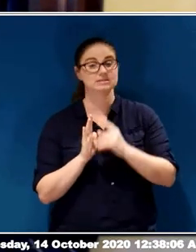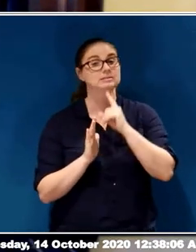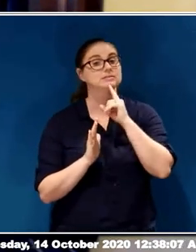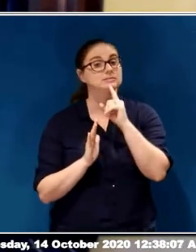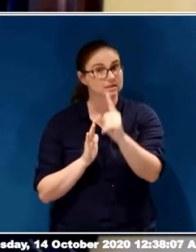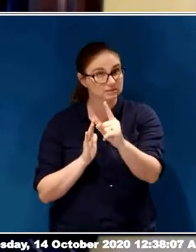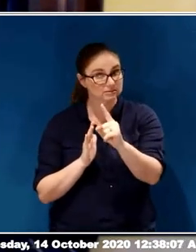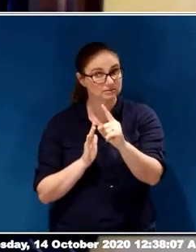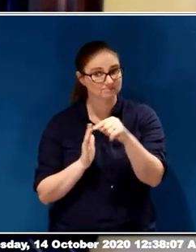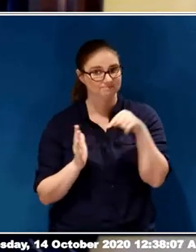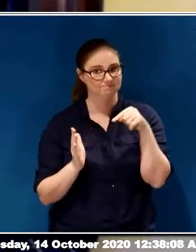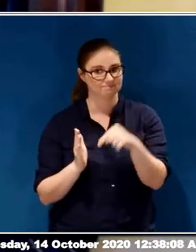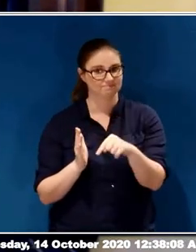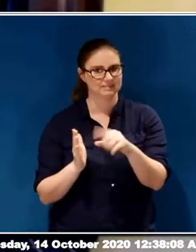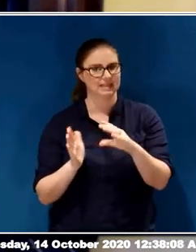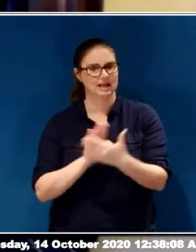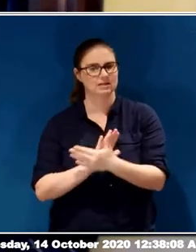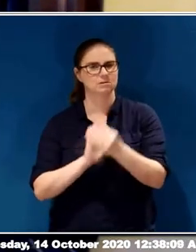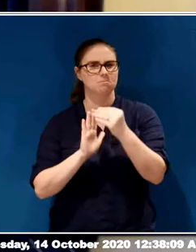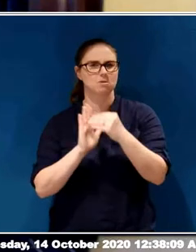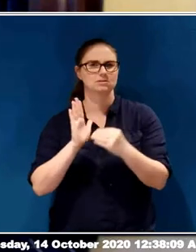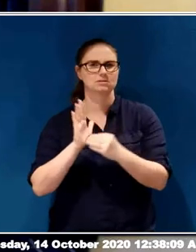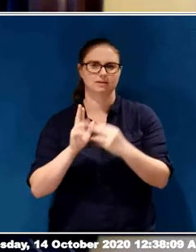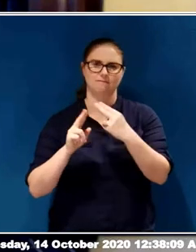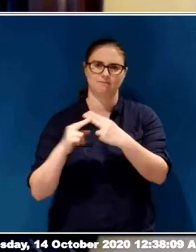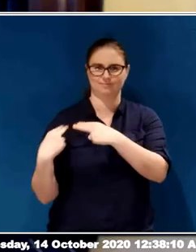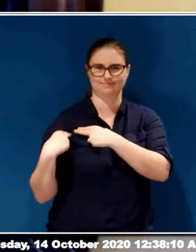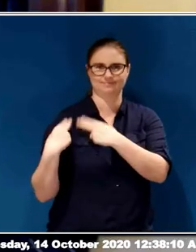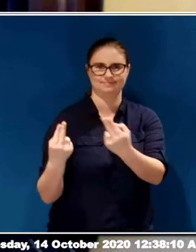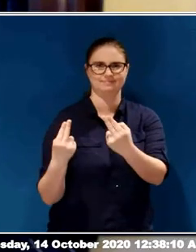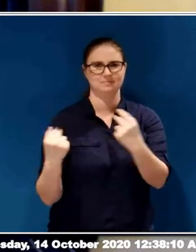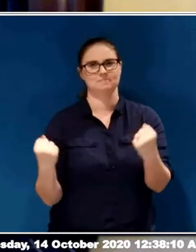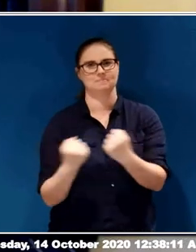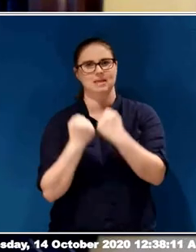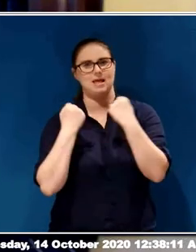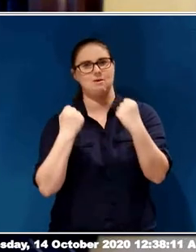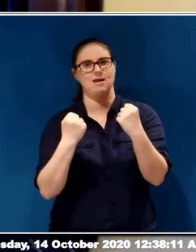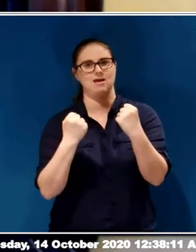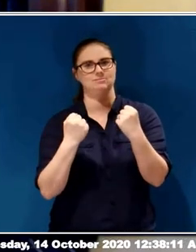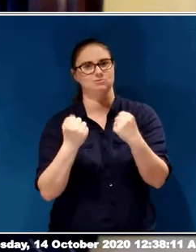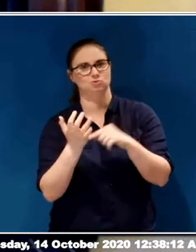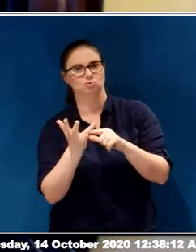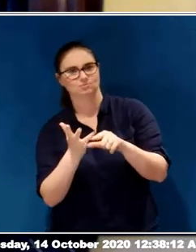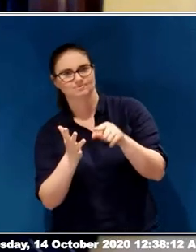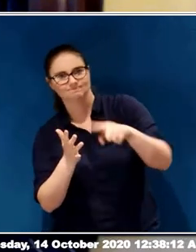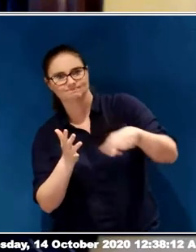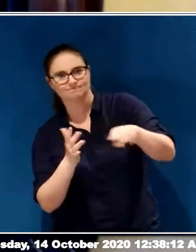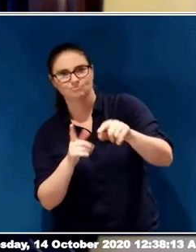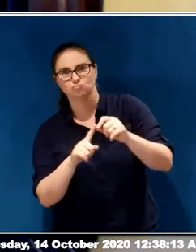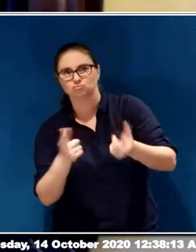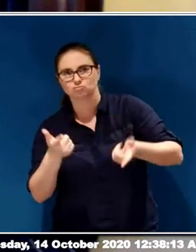to schools and principals, this has enabled decisions to modify and to lower